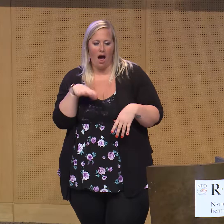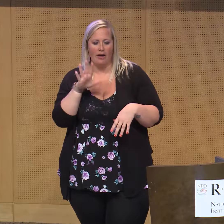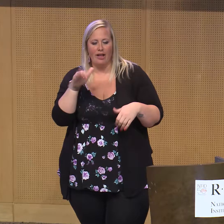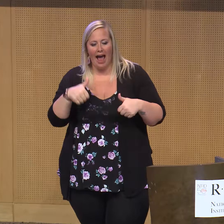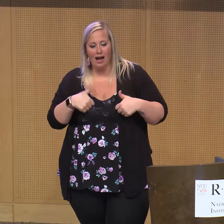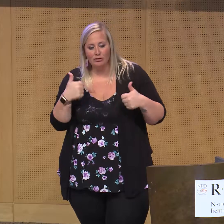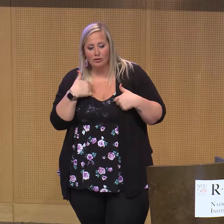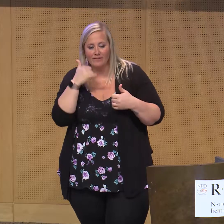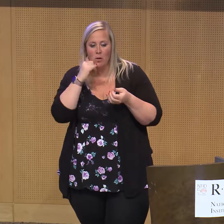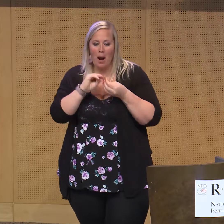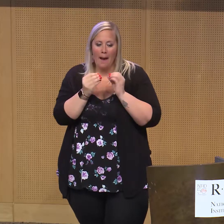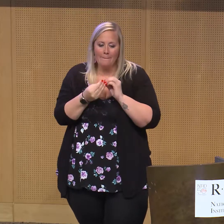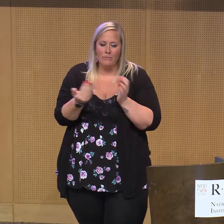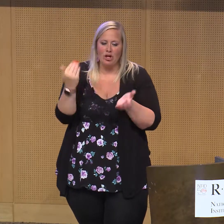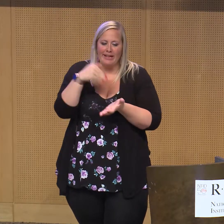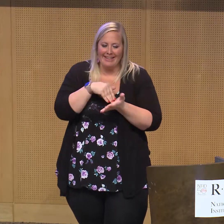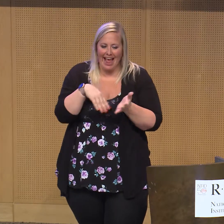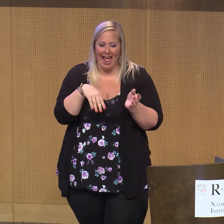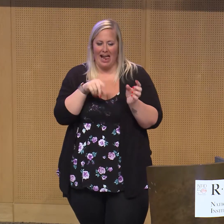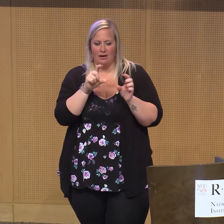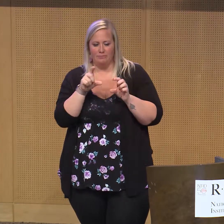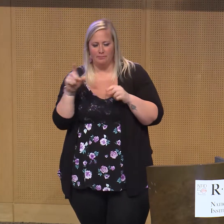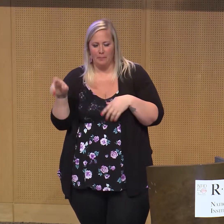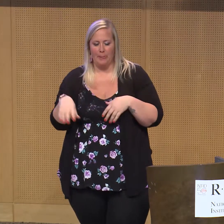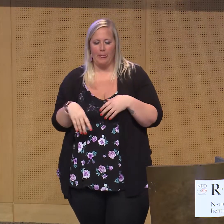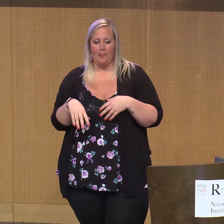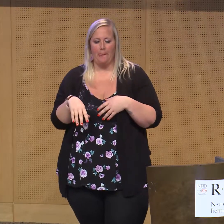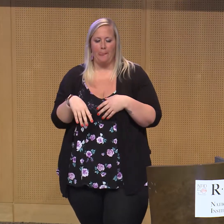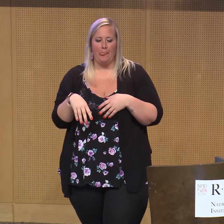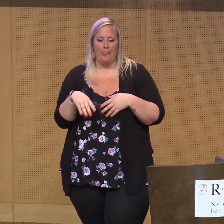social media contacts, address, and phone number are repeated.